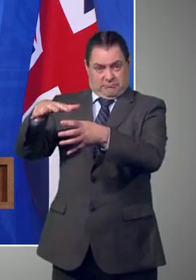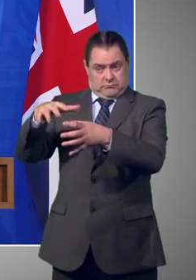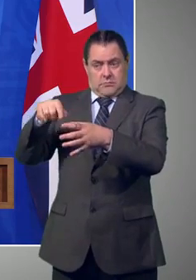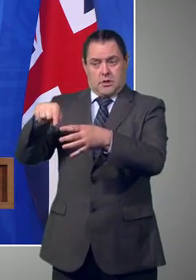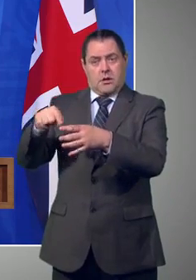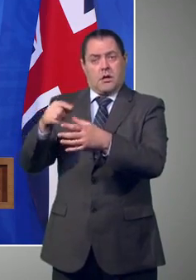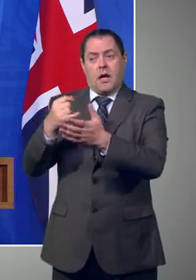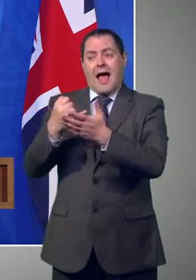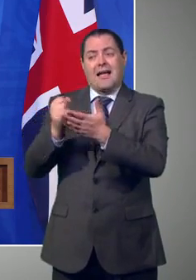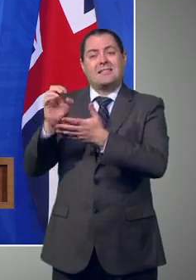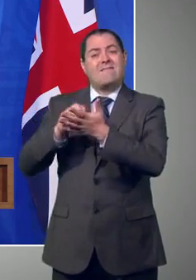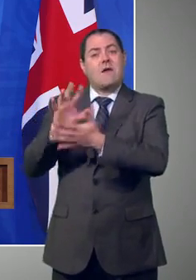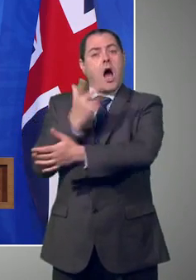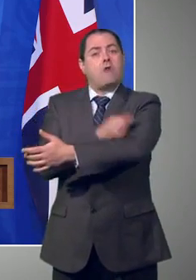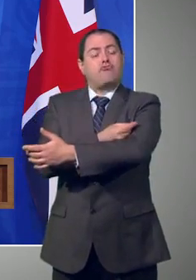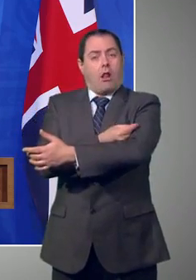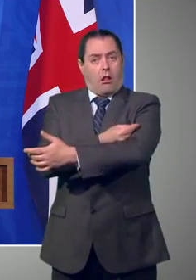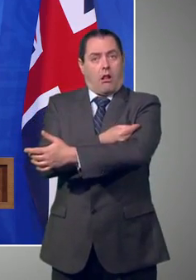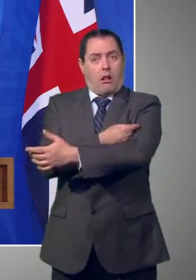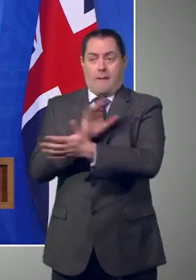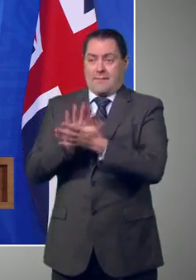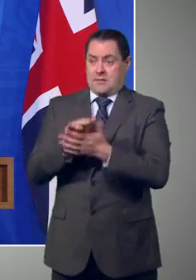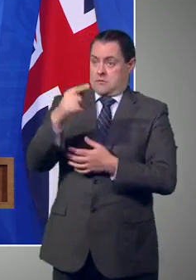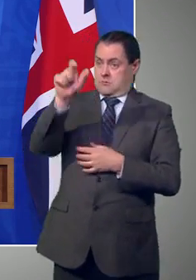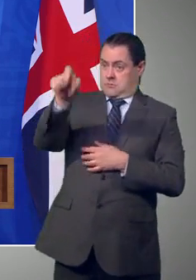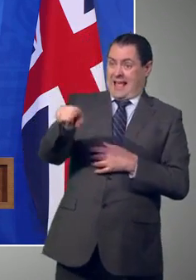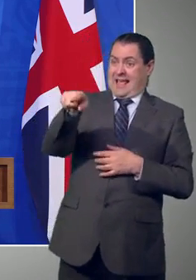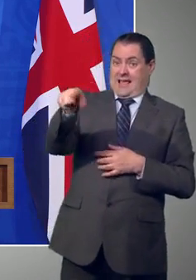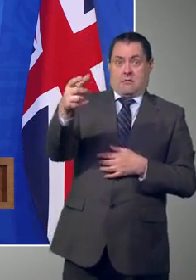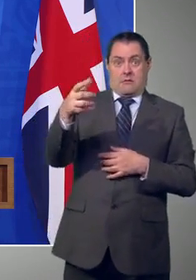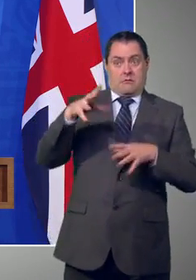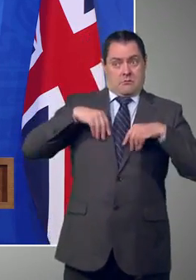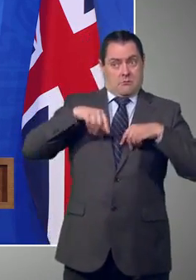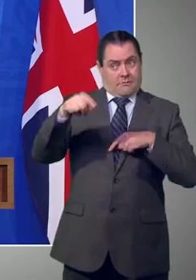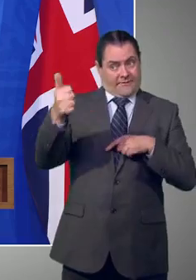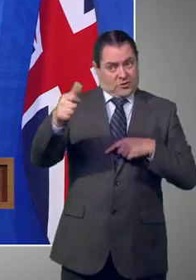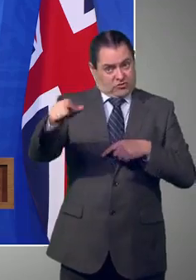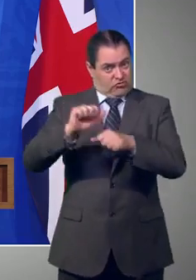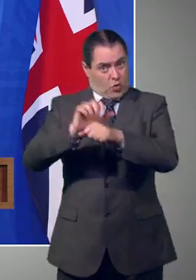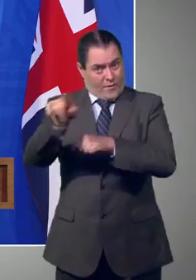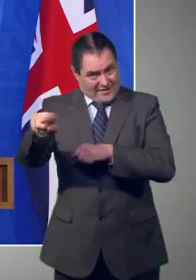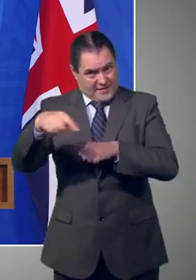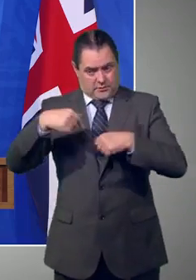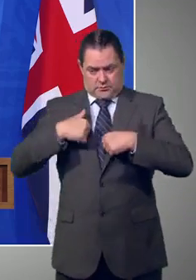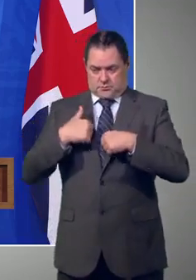COVID if they come into contact. With somebody who has got COVID so, for instance, you